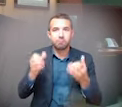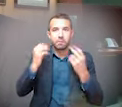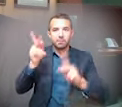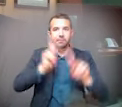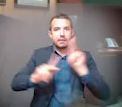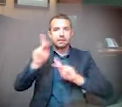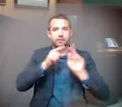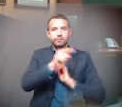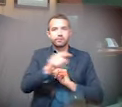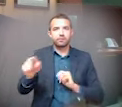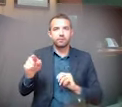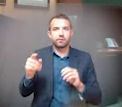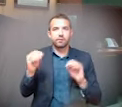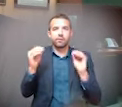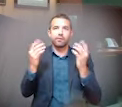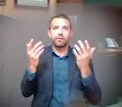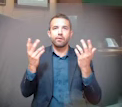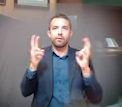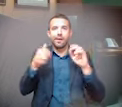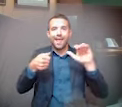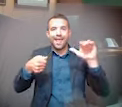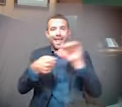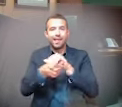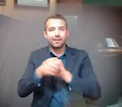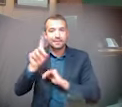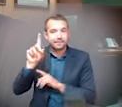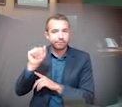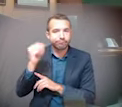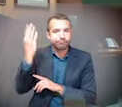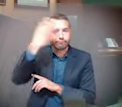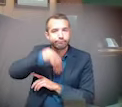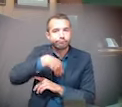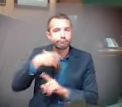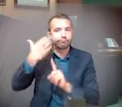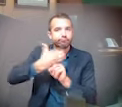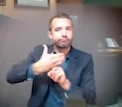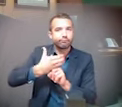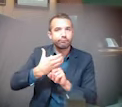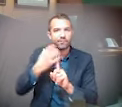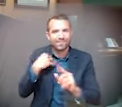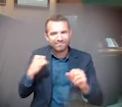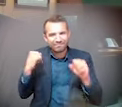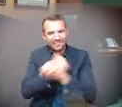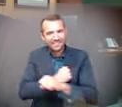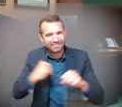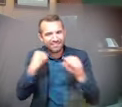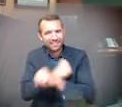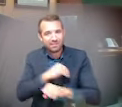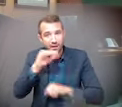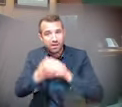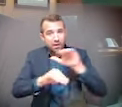my population, the folks with the "hidden disabilities" fight with, which oftentimes prevents us from accessing